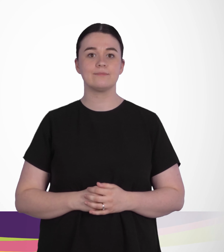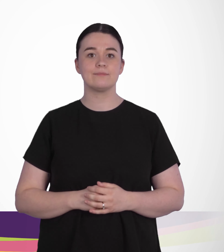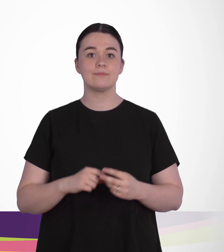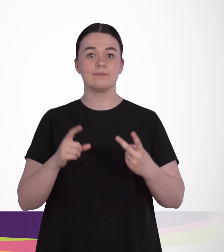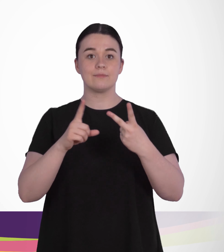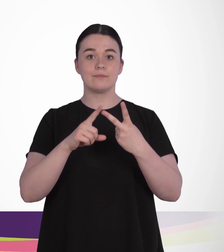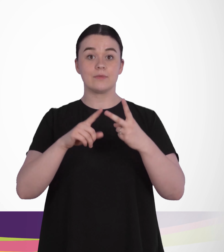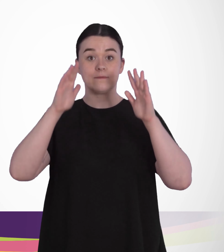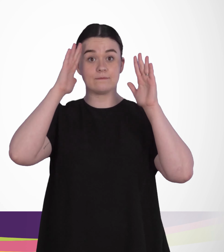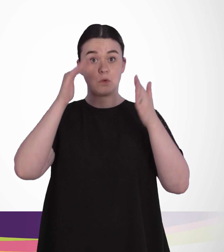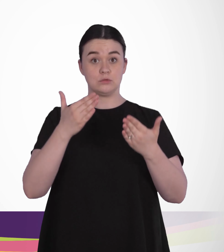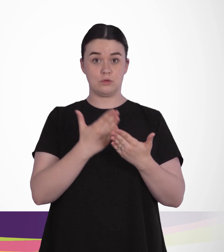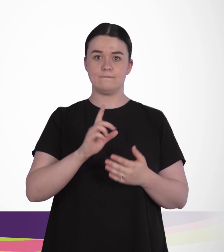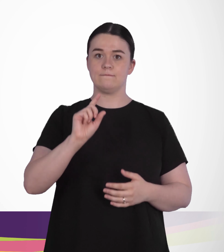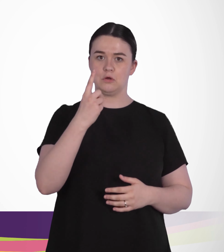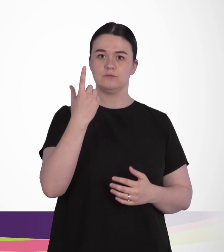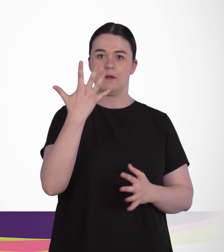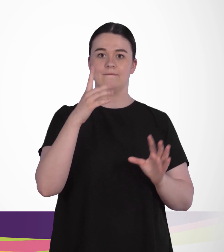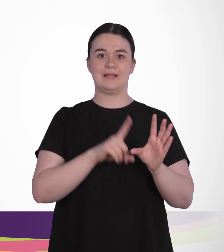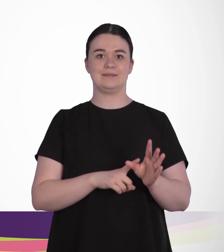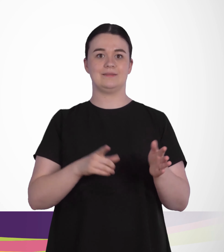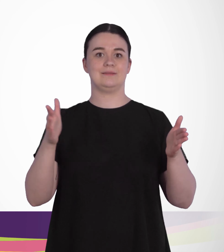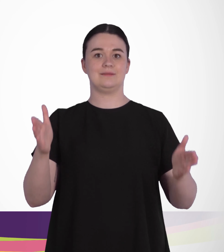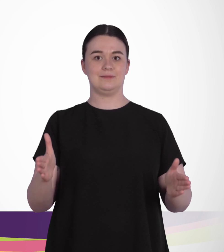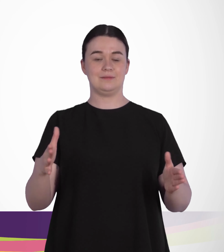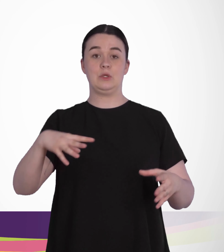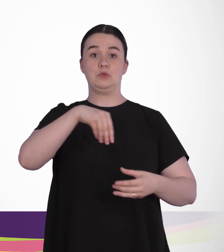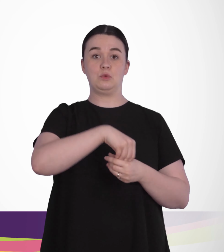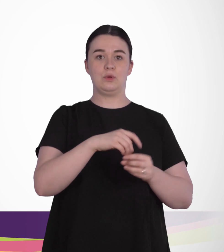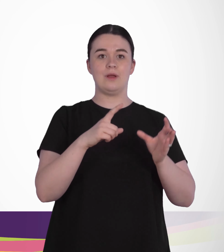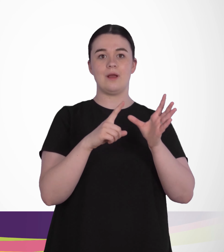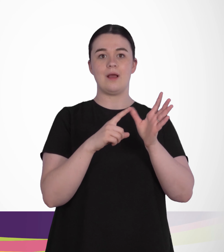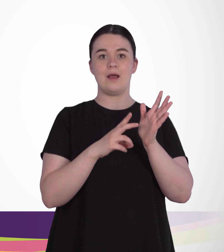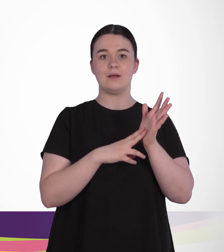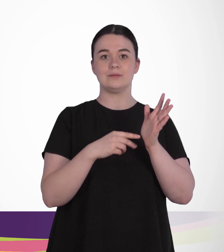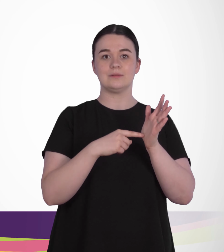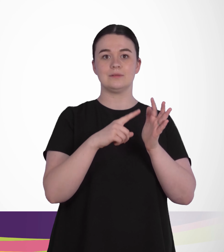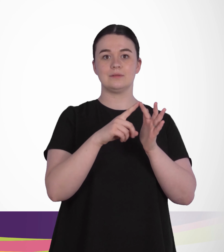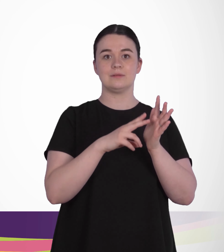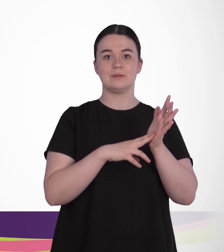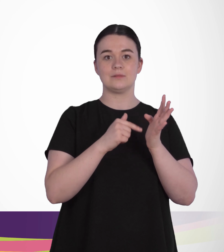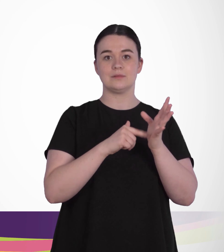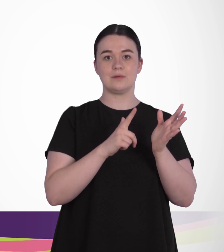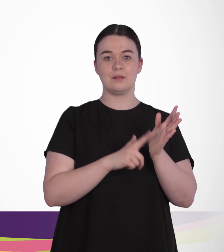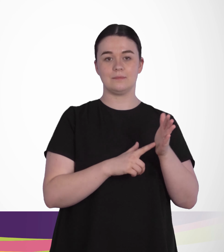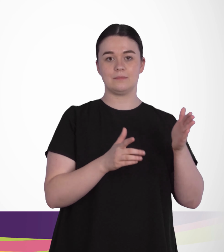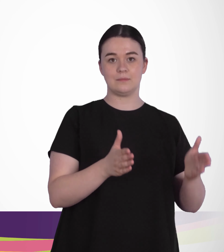• A focus on the first five years, including the antenatal period.